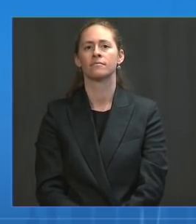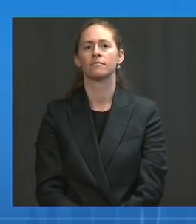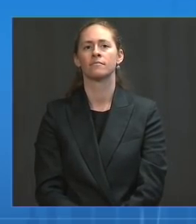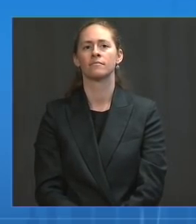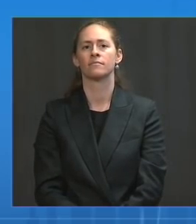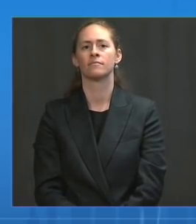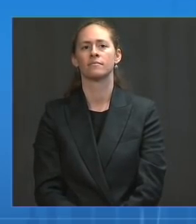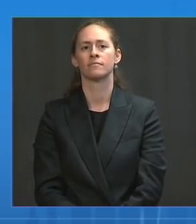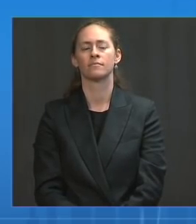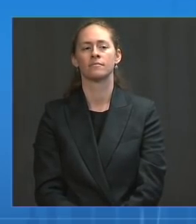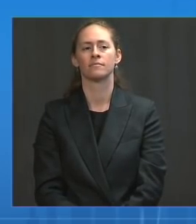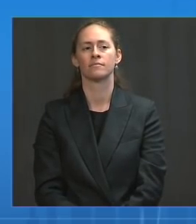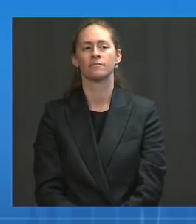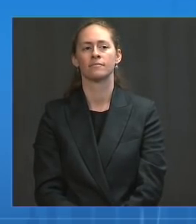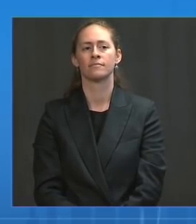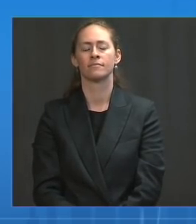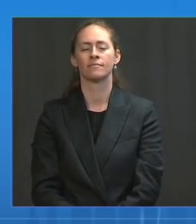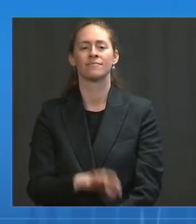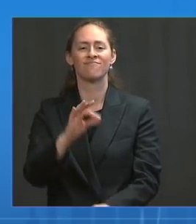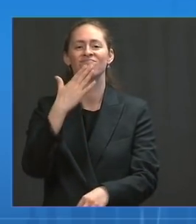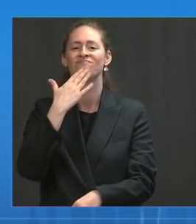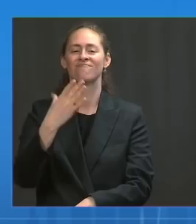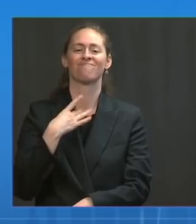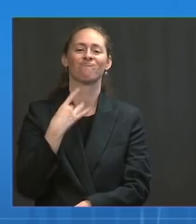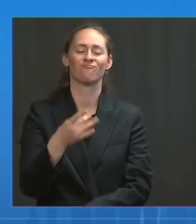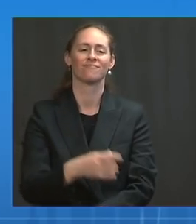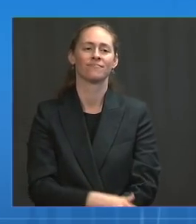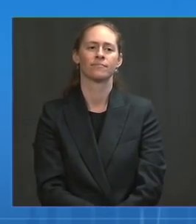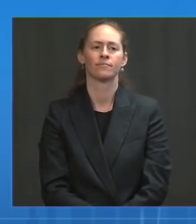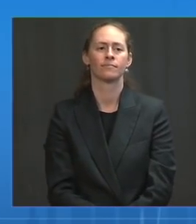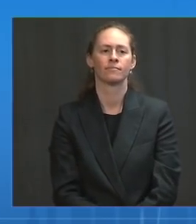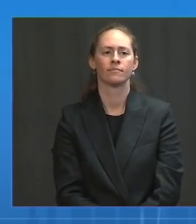The Press: Hi, thanks for taking my questions. One clarification on the delta variant,